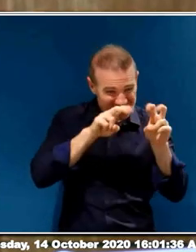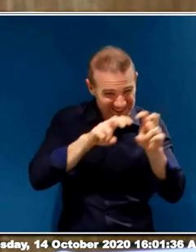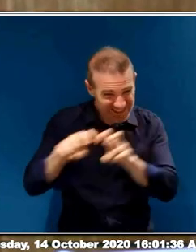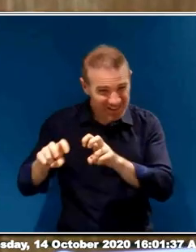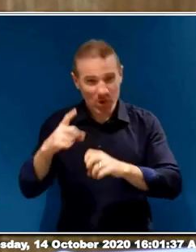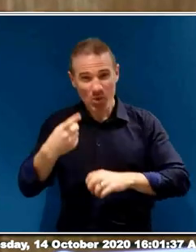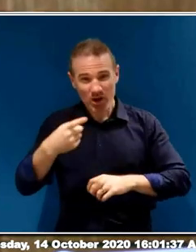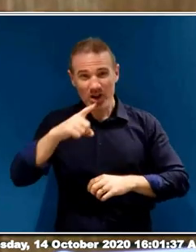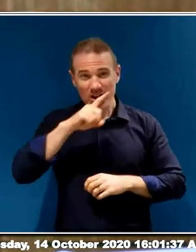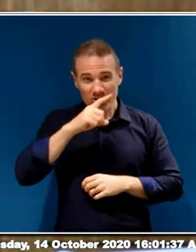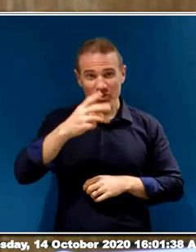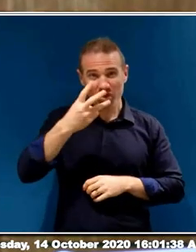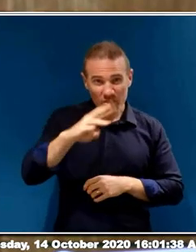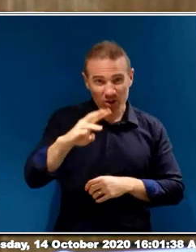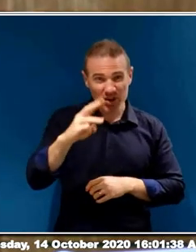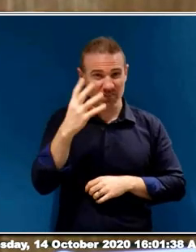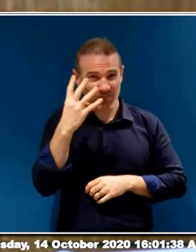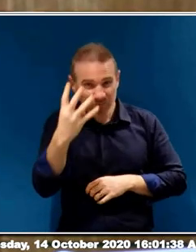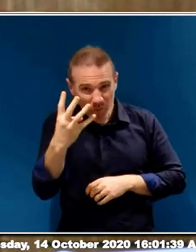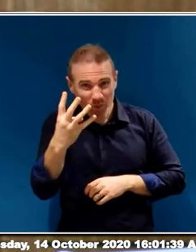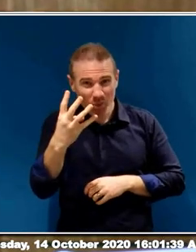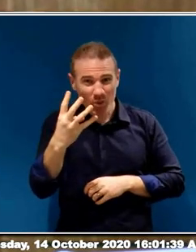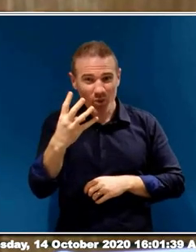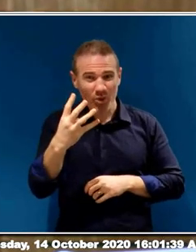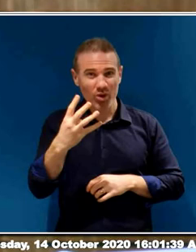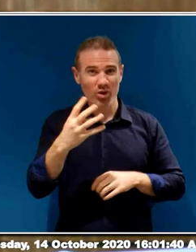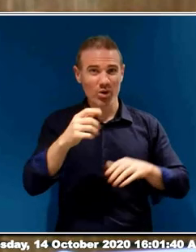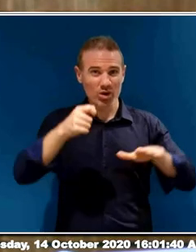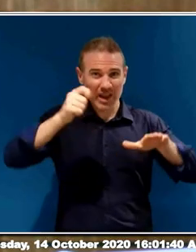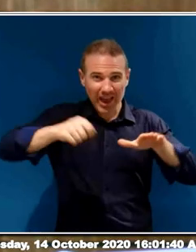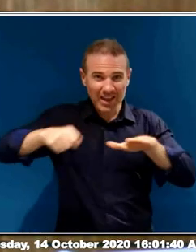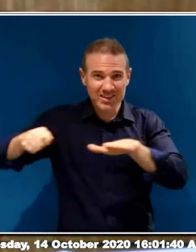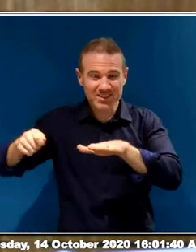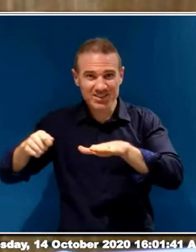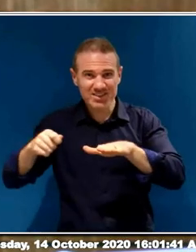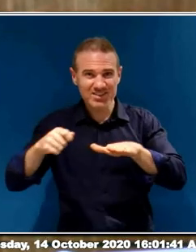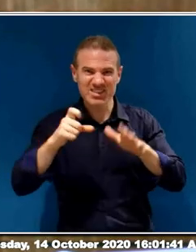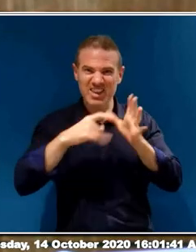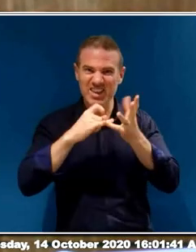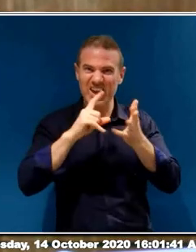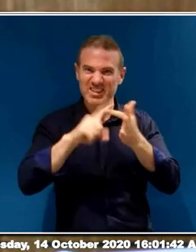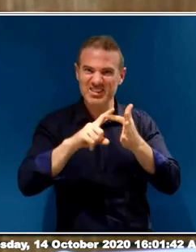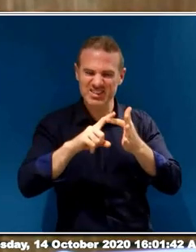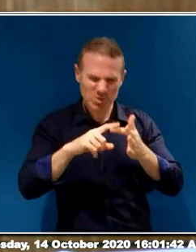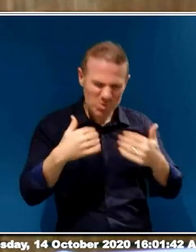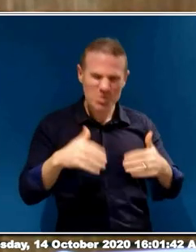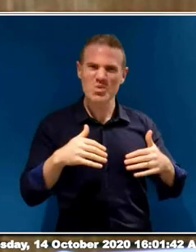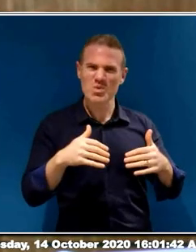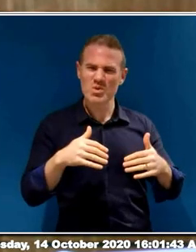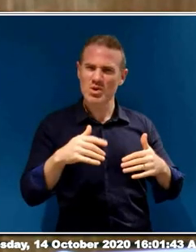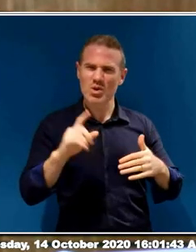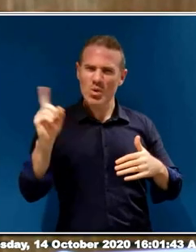What did you think you were going to find out about whatever it was that you were looking at them for and did it differ from